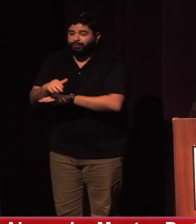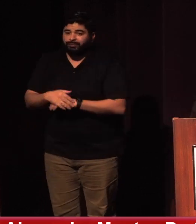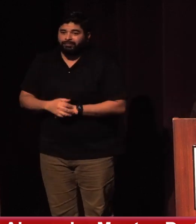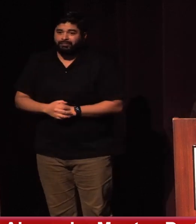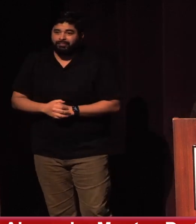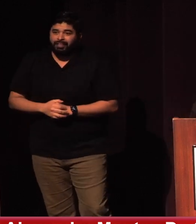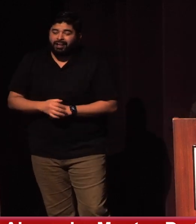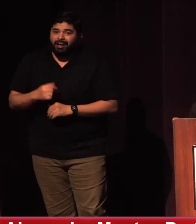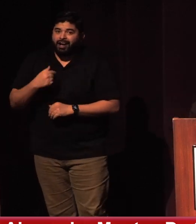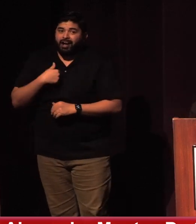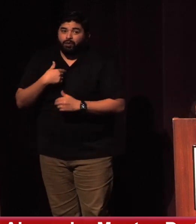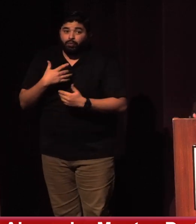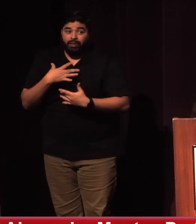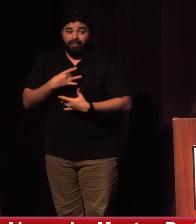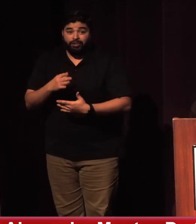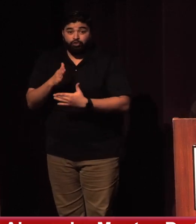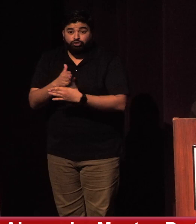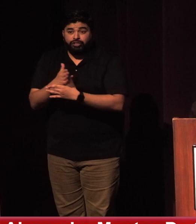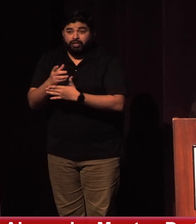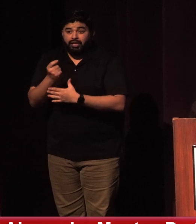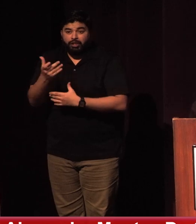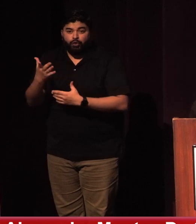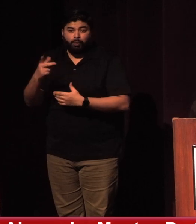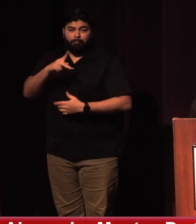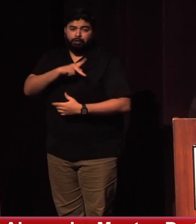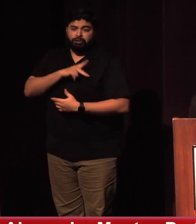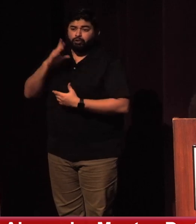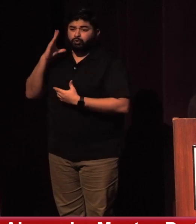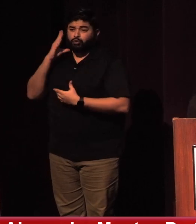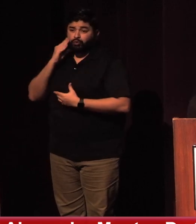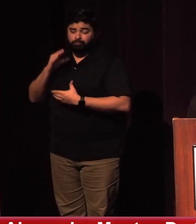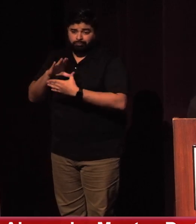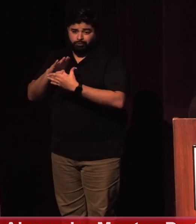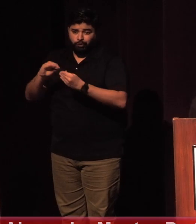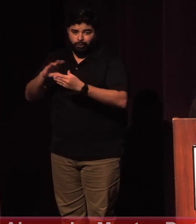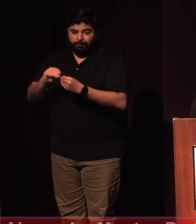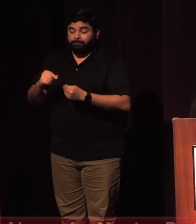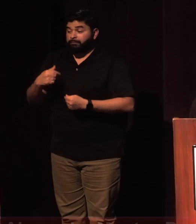»: Hello, everyone. Good afternoon. I would like to